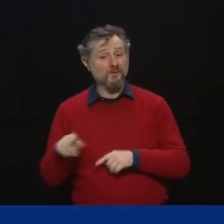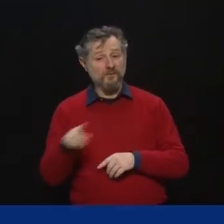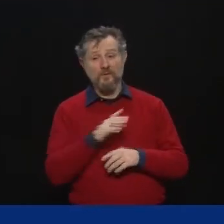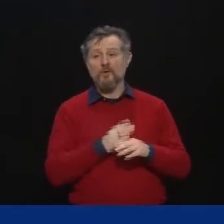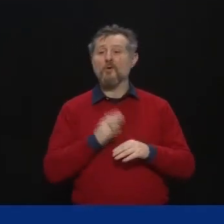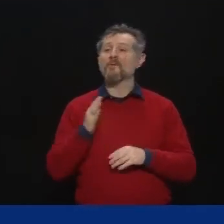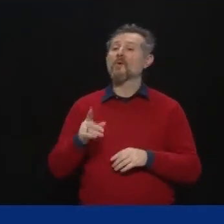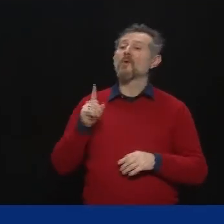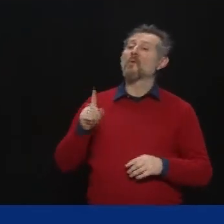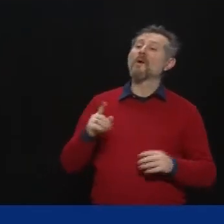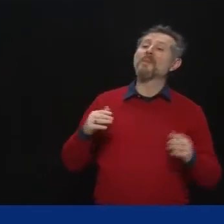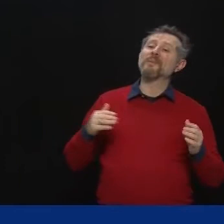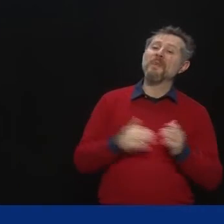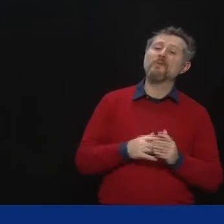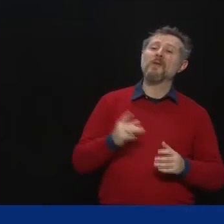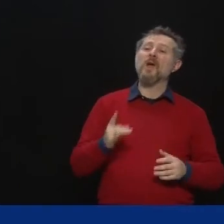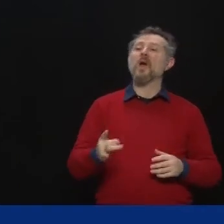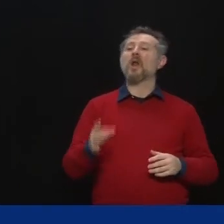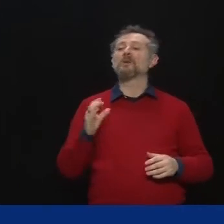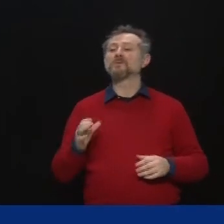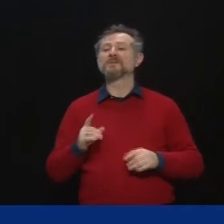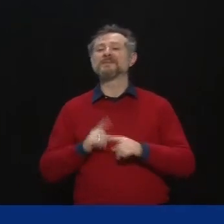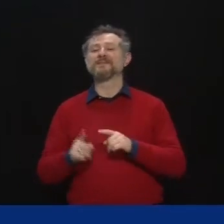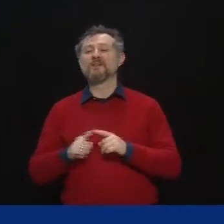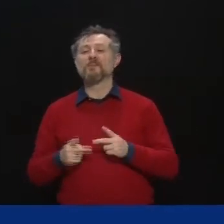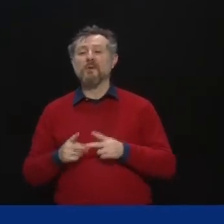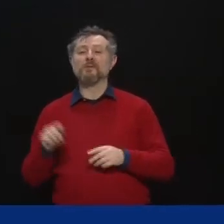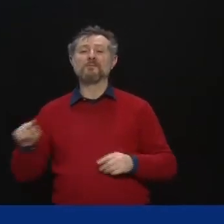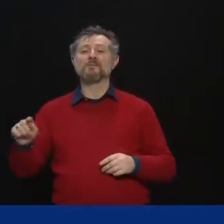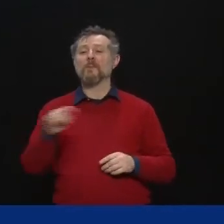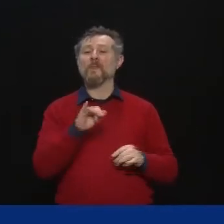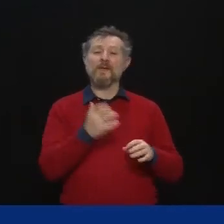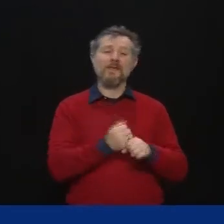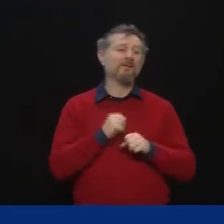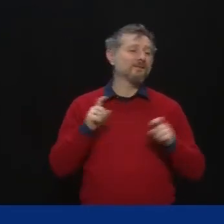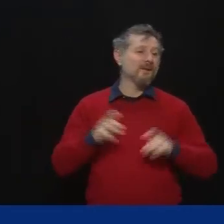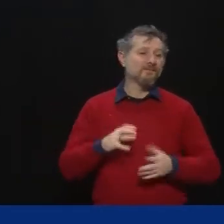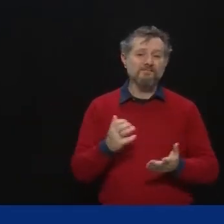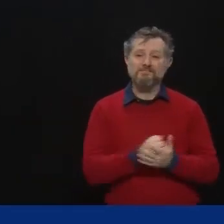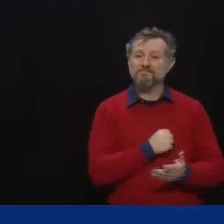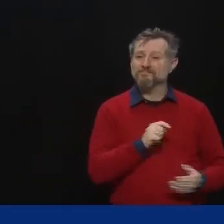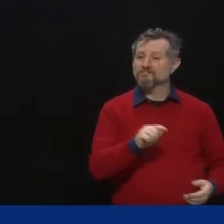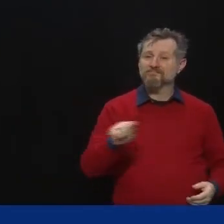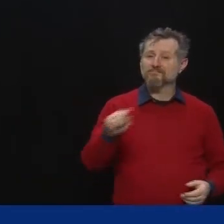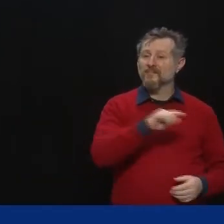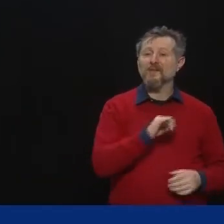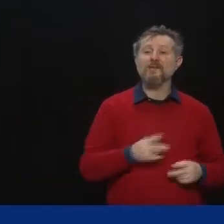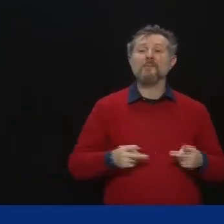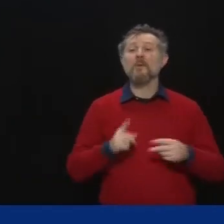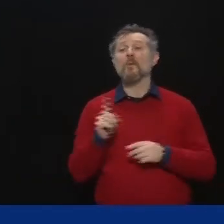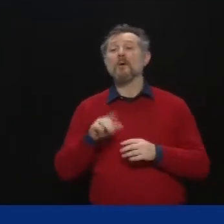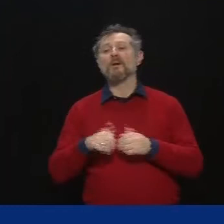THAT'S BECAUSE PEOPLE ARE SEEKING A TEST WHEN THEY NEED IT TO KEEP EACH OTHER SAFE. I WANT TO REMIND EVERYONE